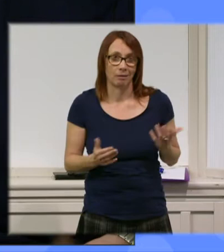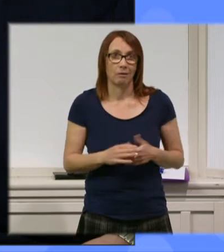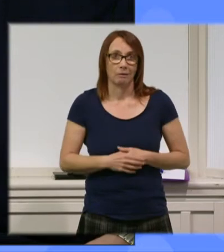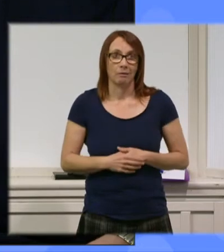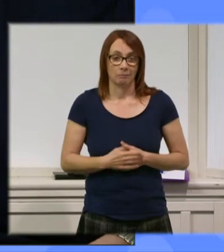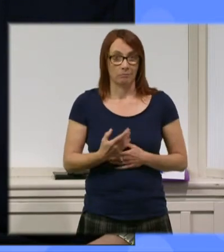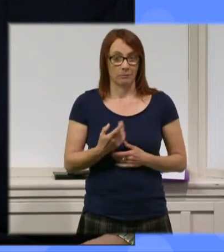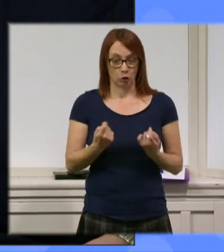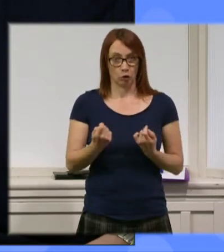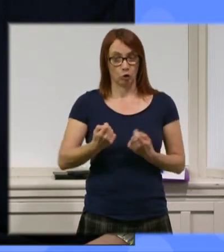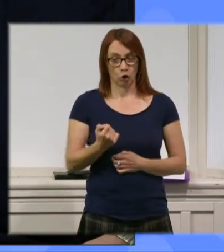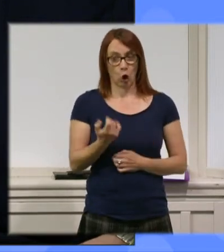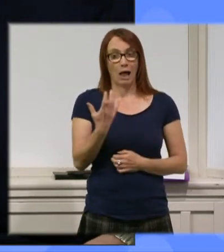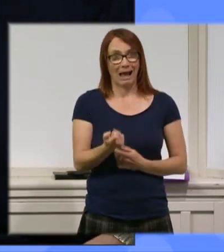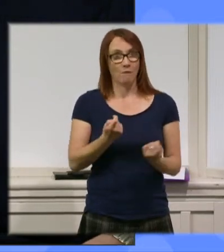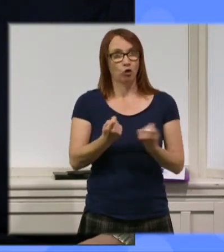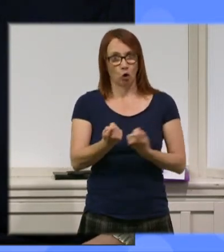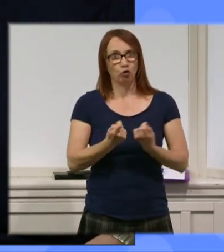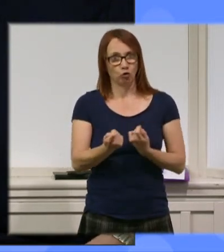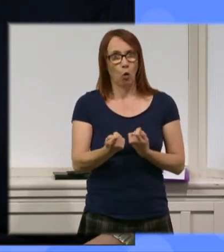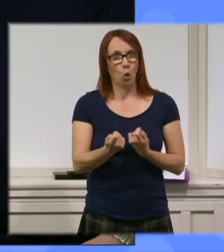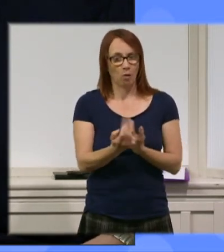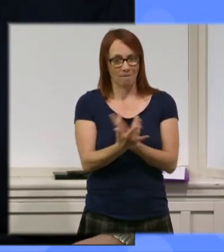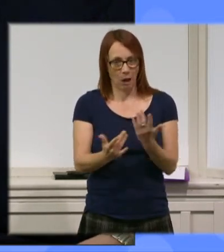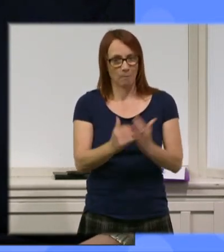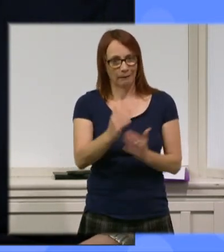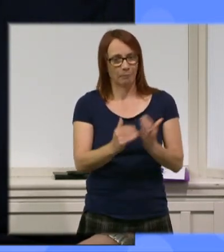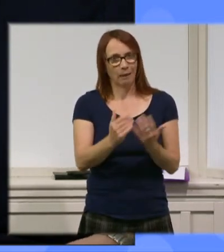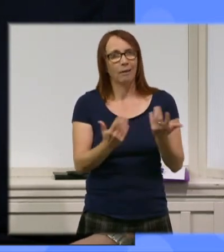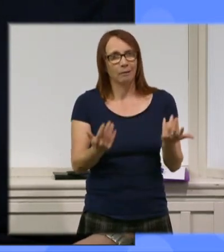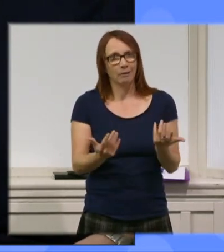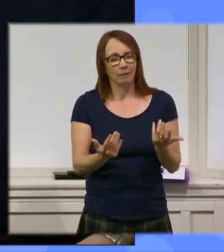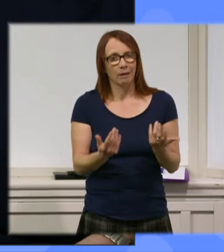Scotland rivers we don't have some of the big levers to control some is a big